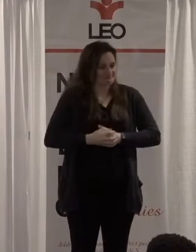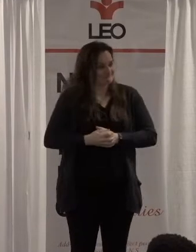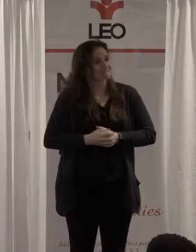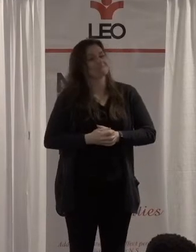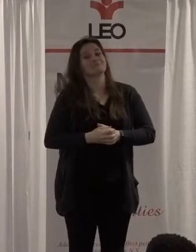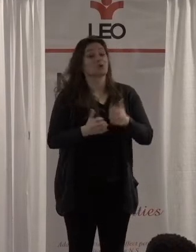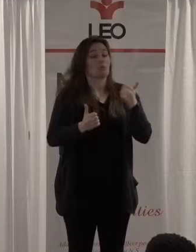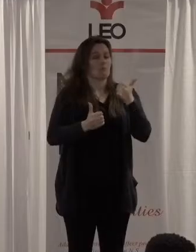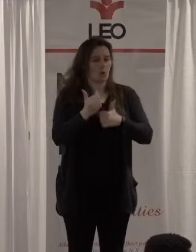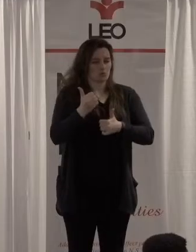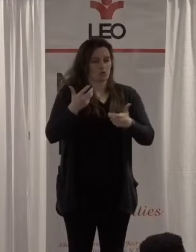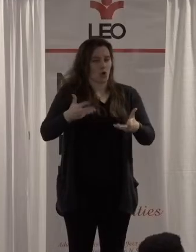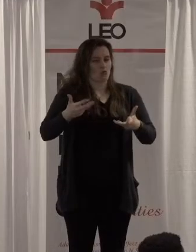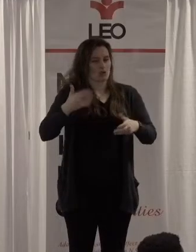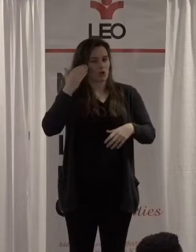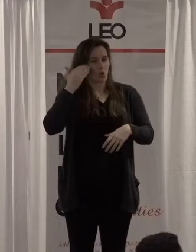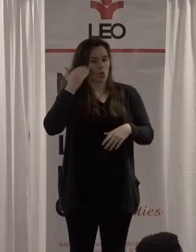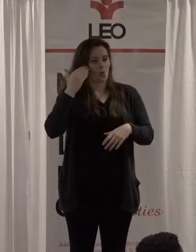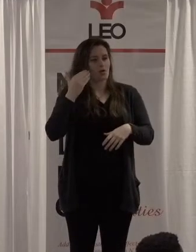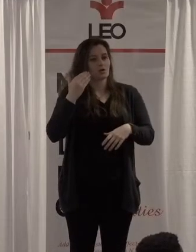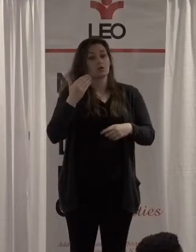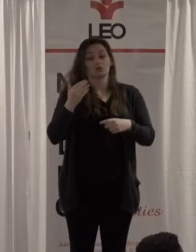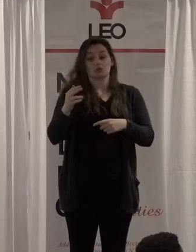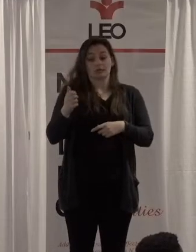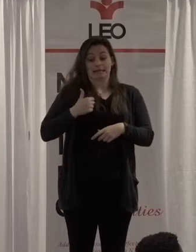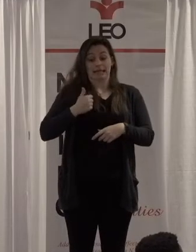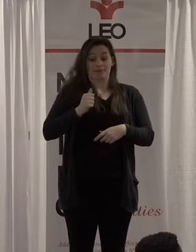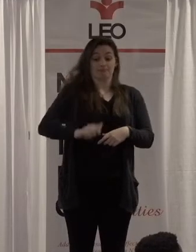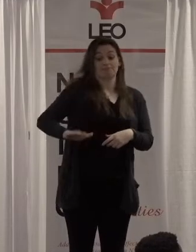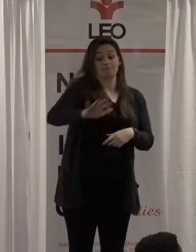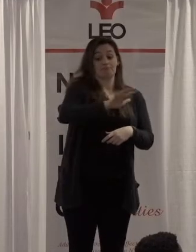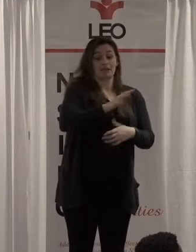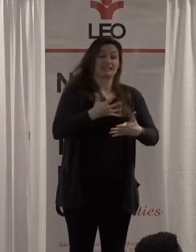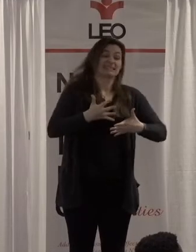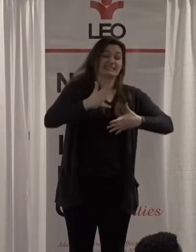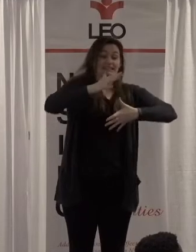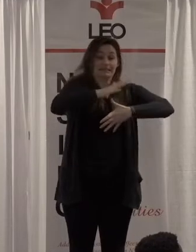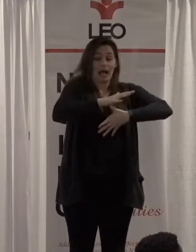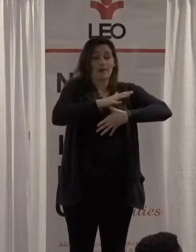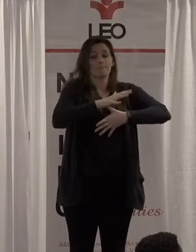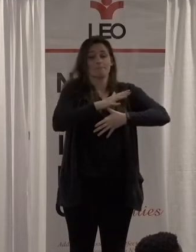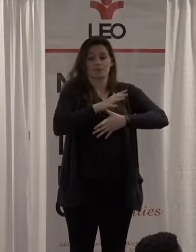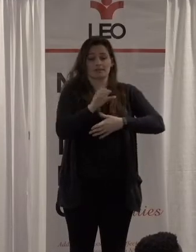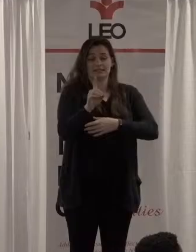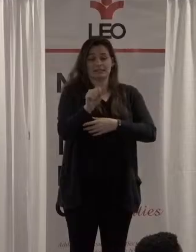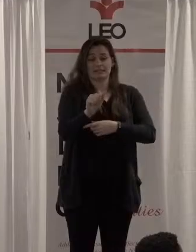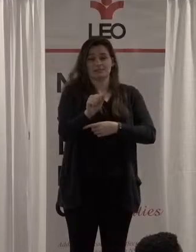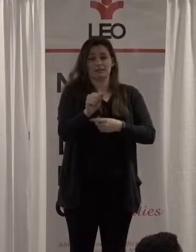NOVA SCOTIA HAS THE HIGHEST RATE OF DISABILITY IN CANADA, WITH ALMOST TWO OUT OF FIVE NOVA SCOTIANS